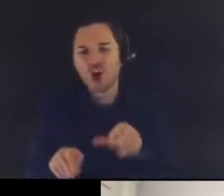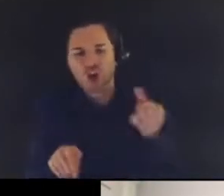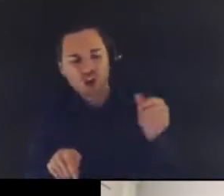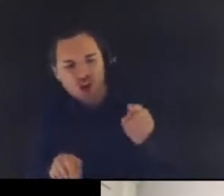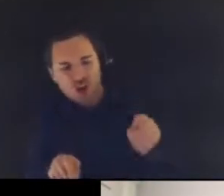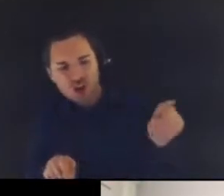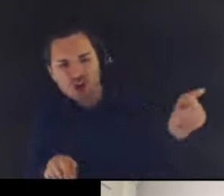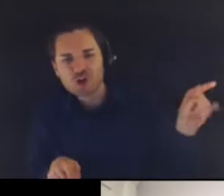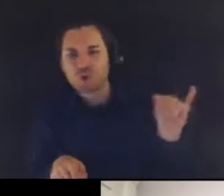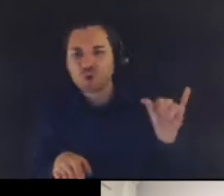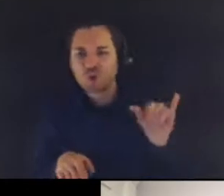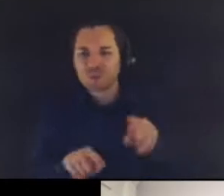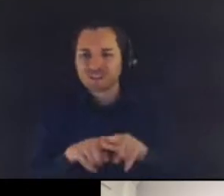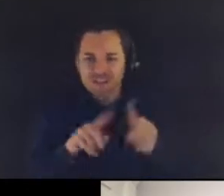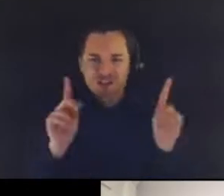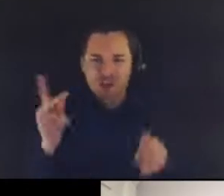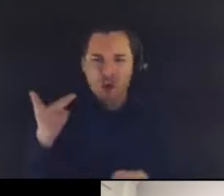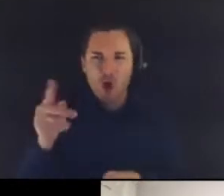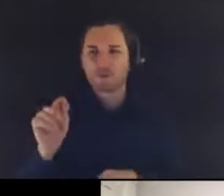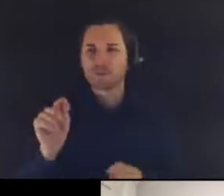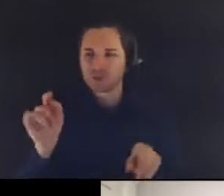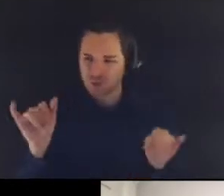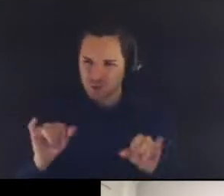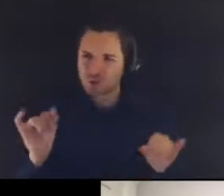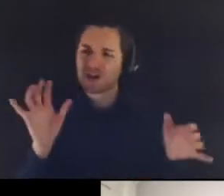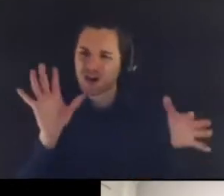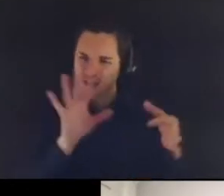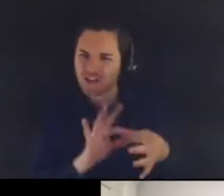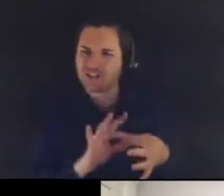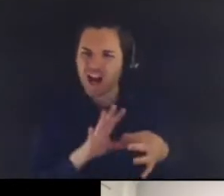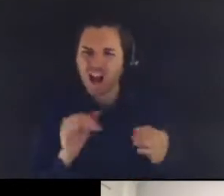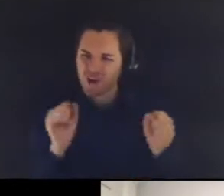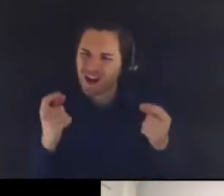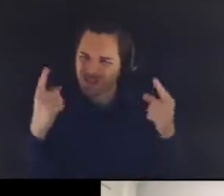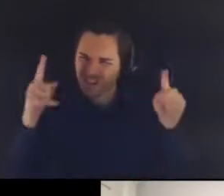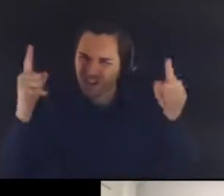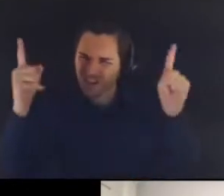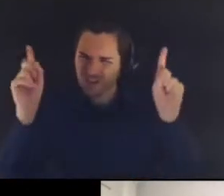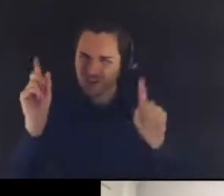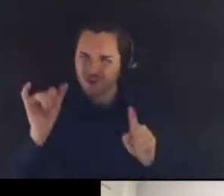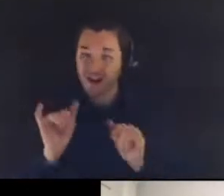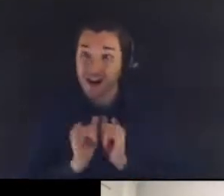department as well and you can effectively do that by serving on boards, by advising